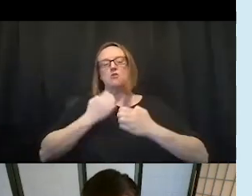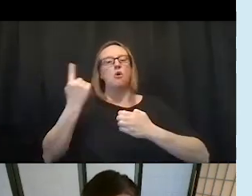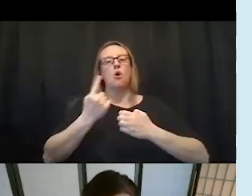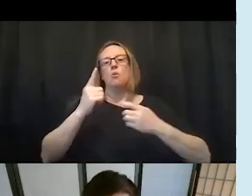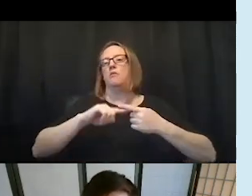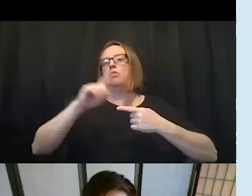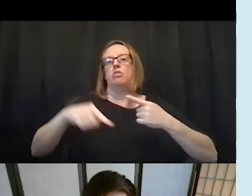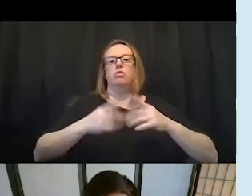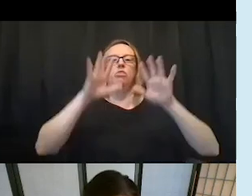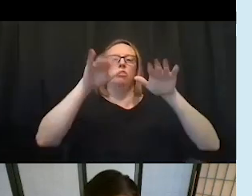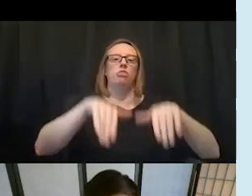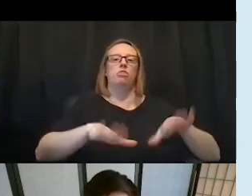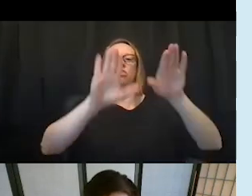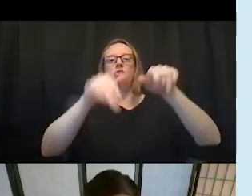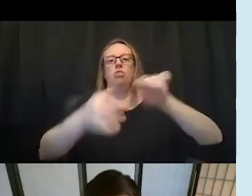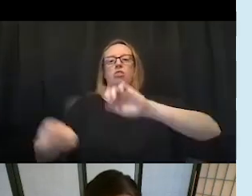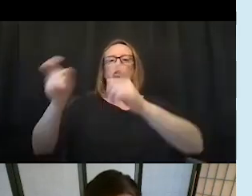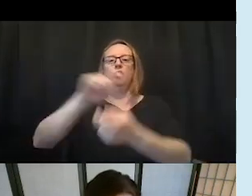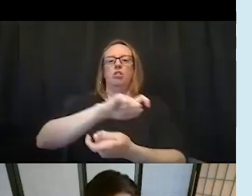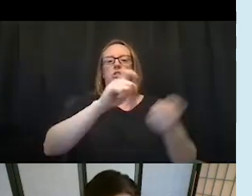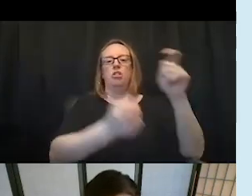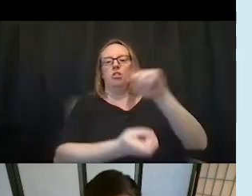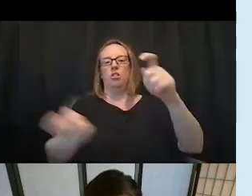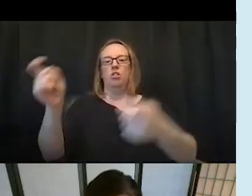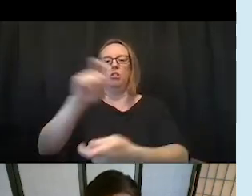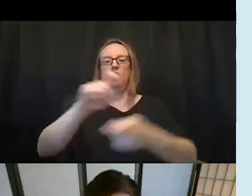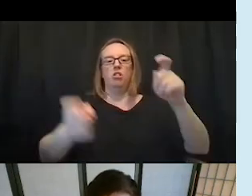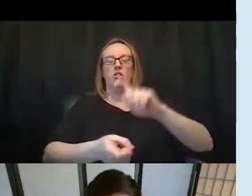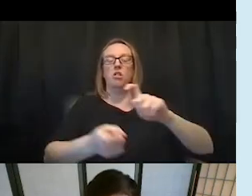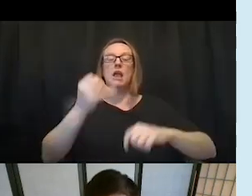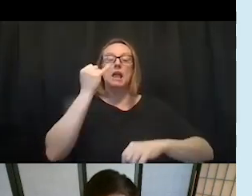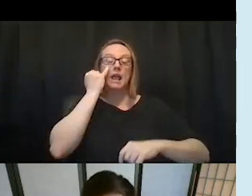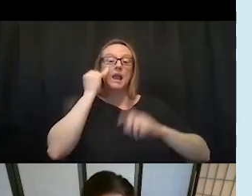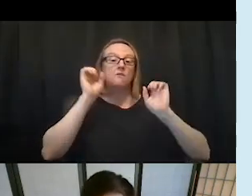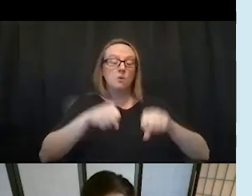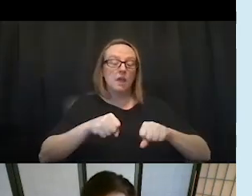and the more we notice them and observe them in a non-judgmental and curious way the more